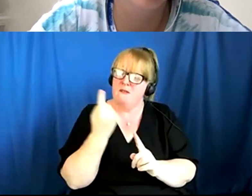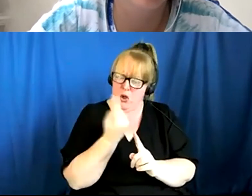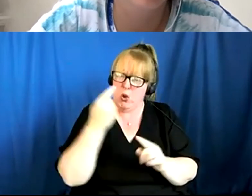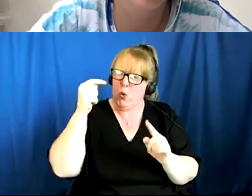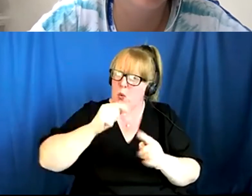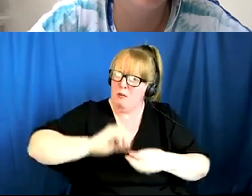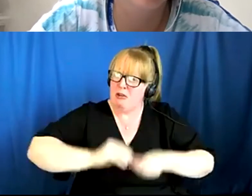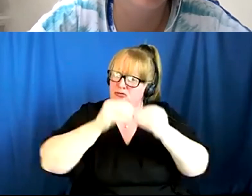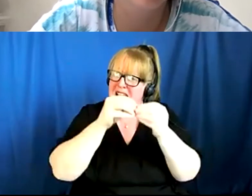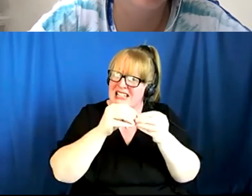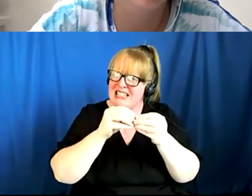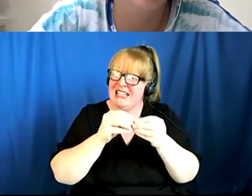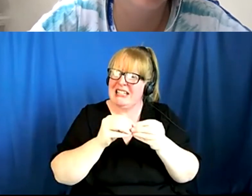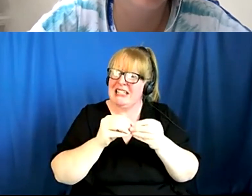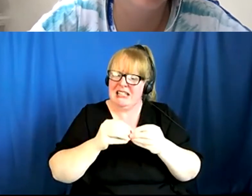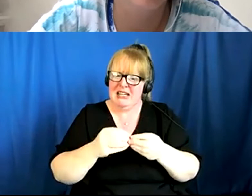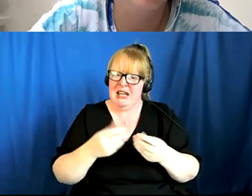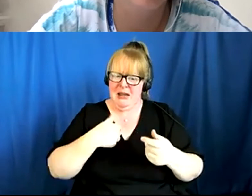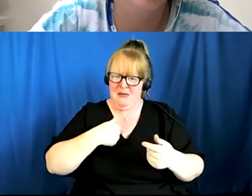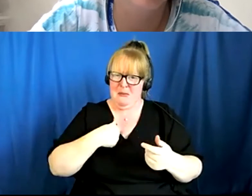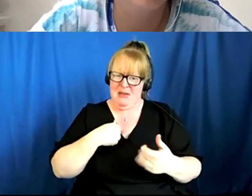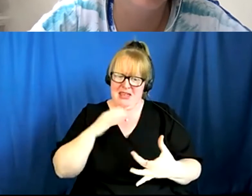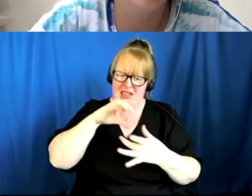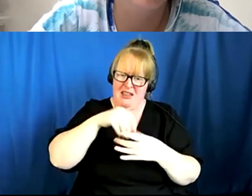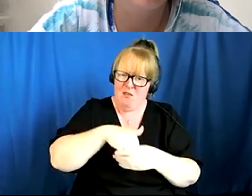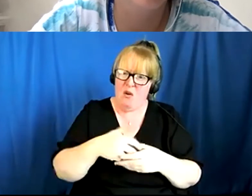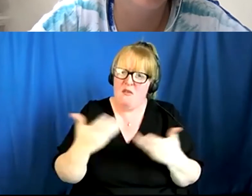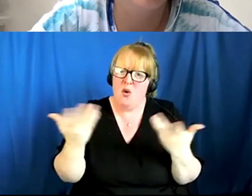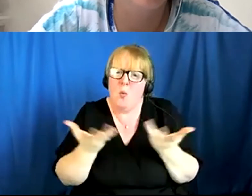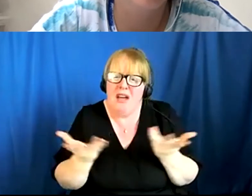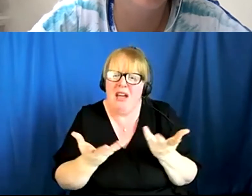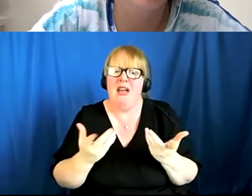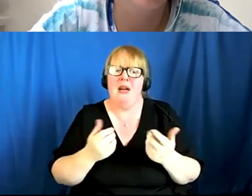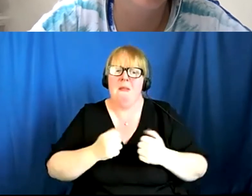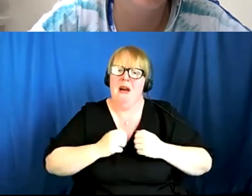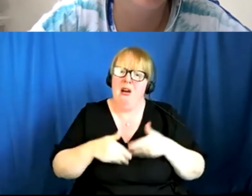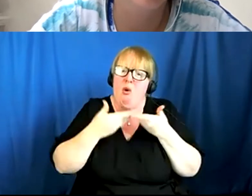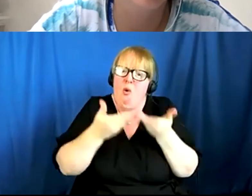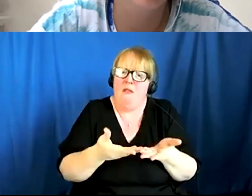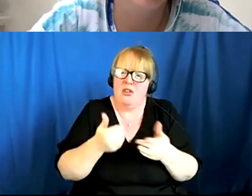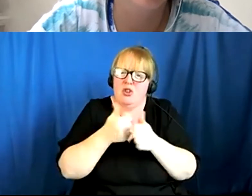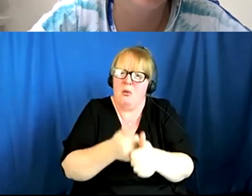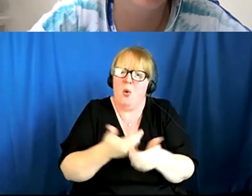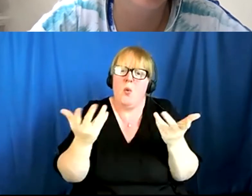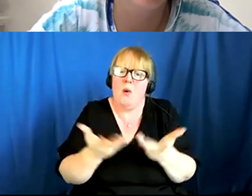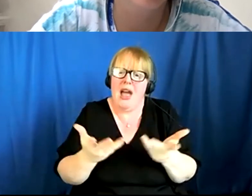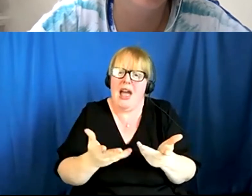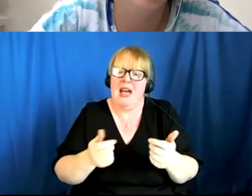And yeah, and I suppose that's kind of been at the heart of, I try to as much as possible be,